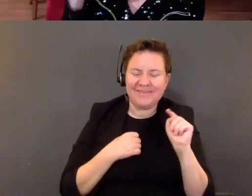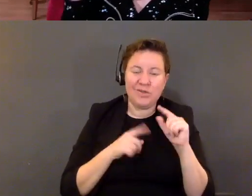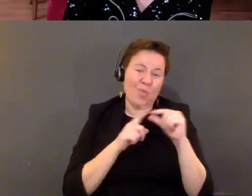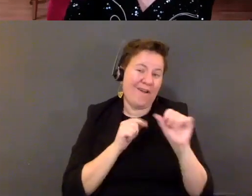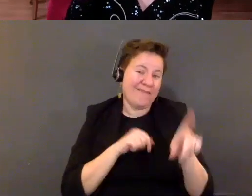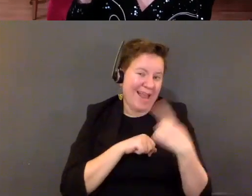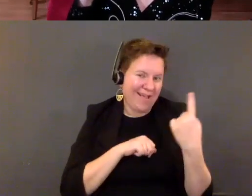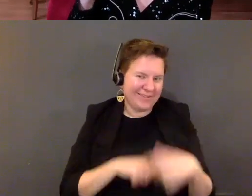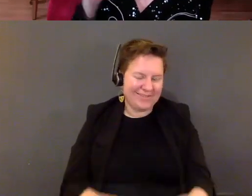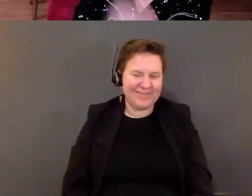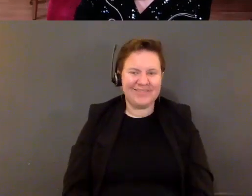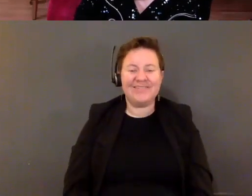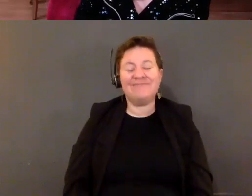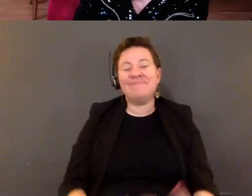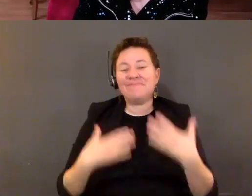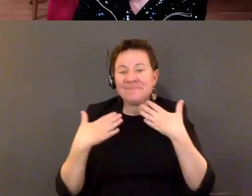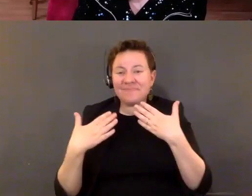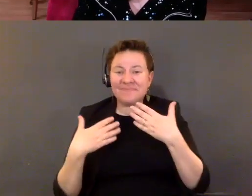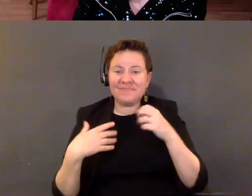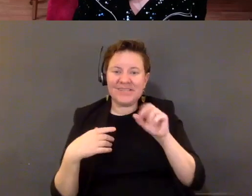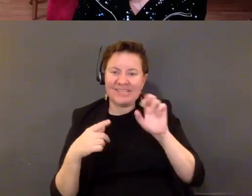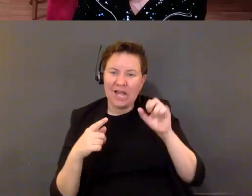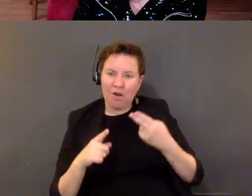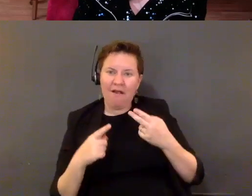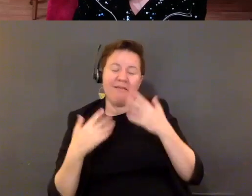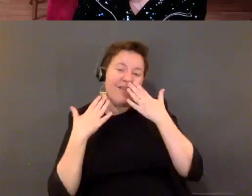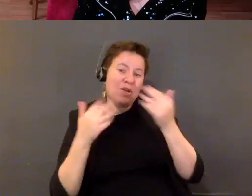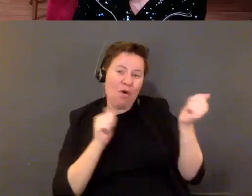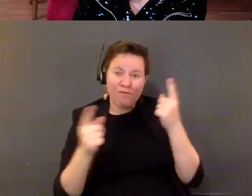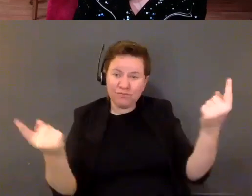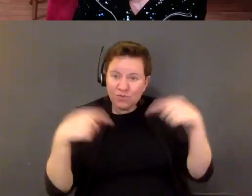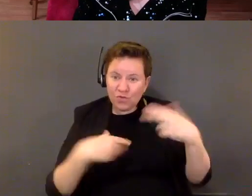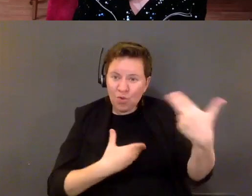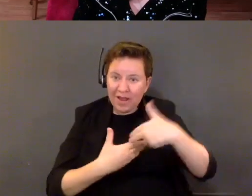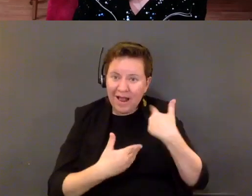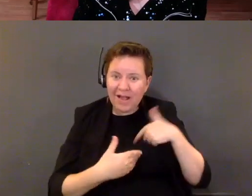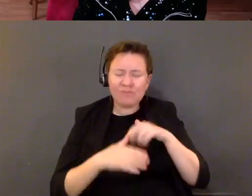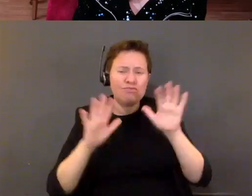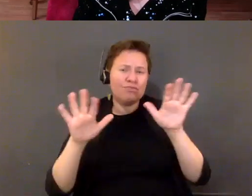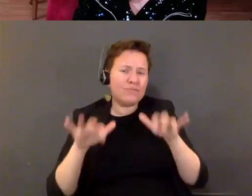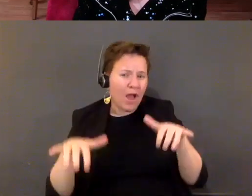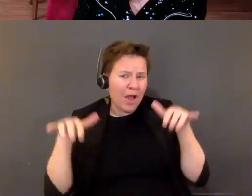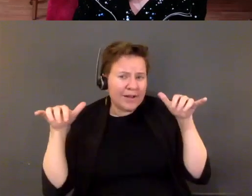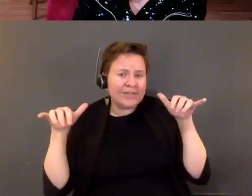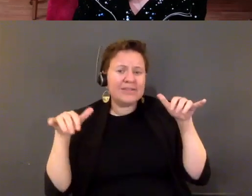thank you all so much for joining us and we had a wonderful audience great questions